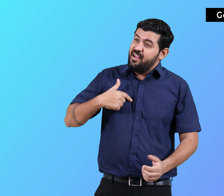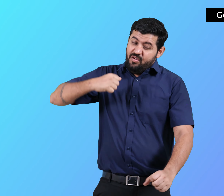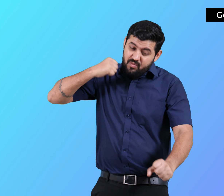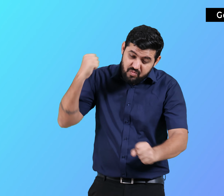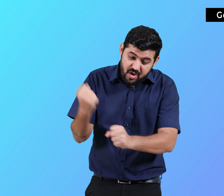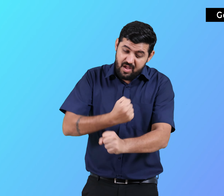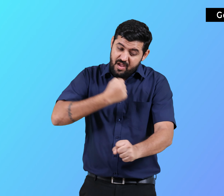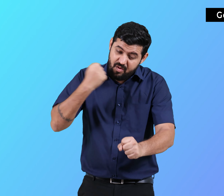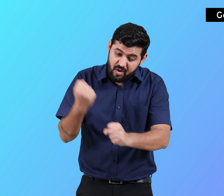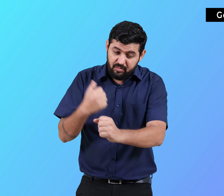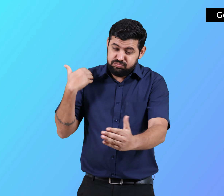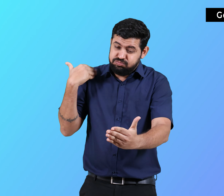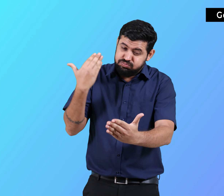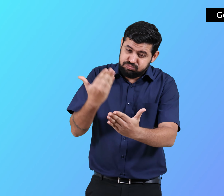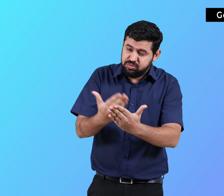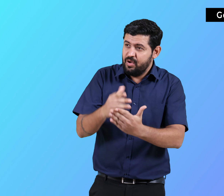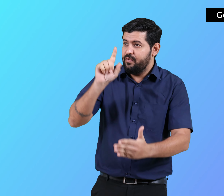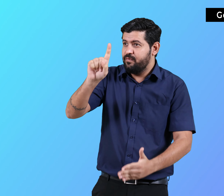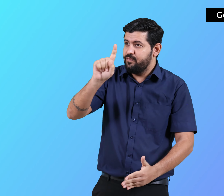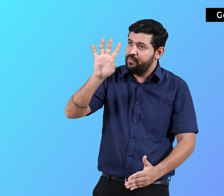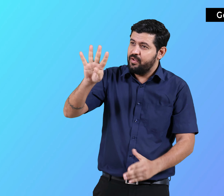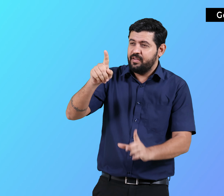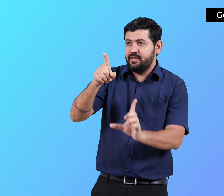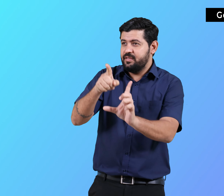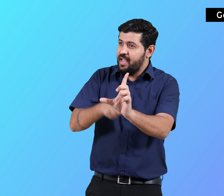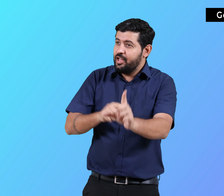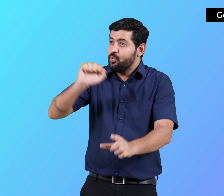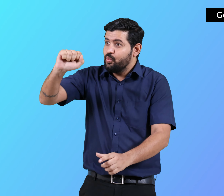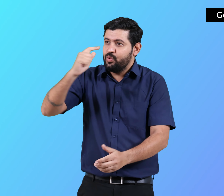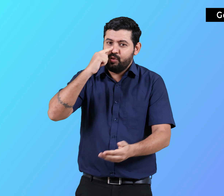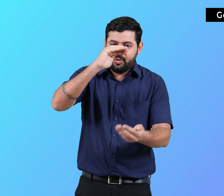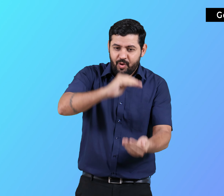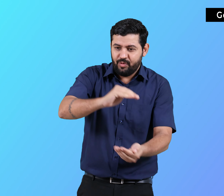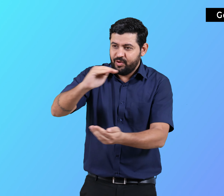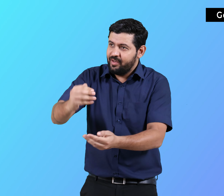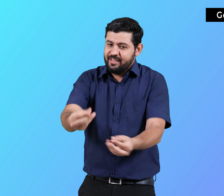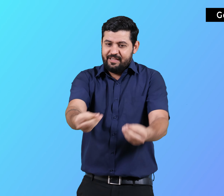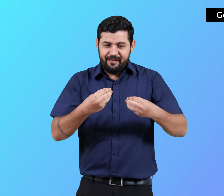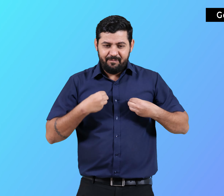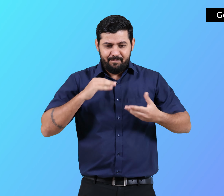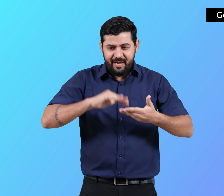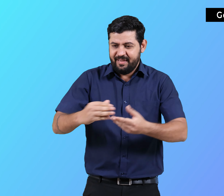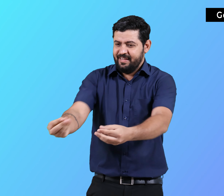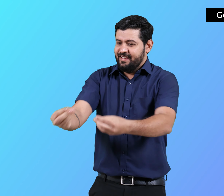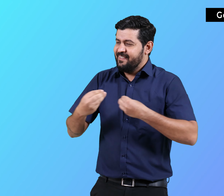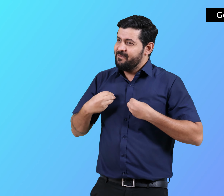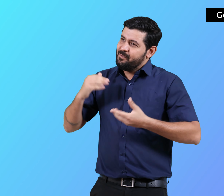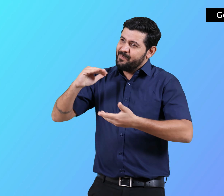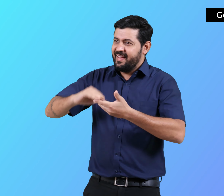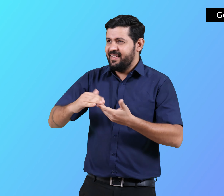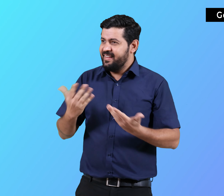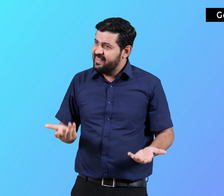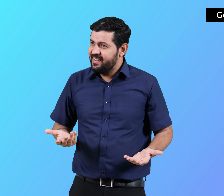The 20 years I was with you I worked like a slave. The first 14 years I worked to win your two daughters.